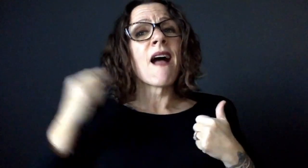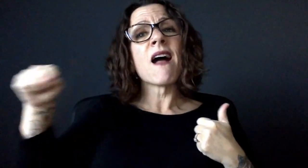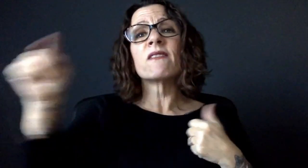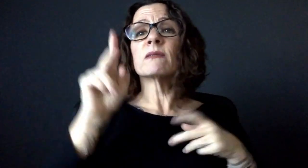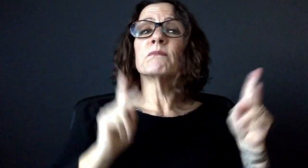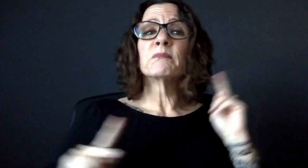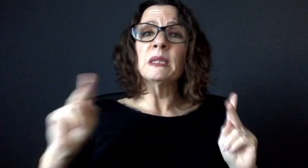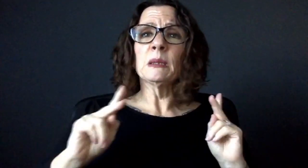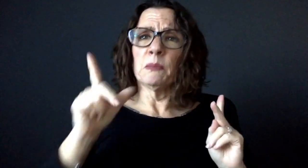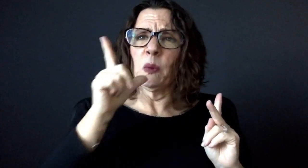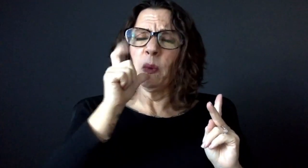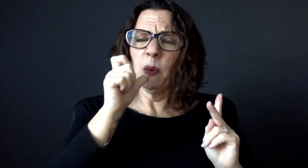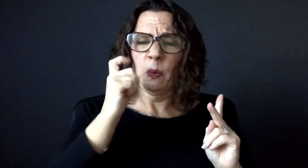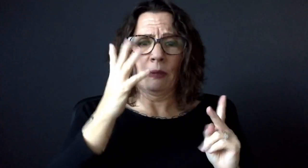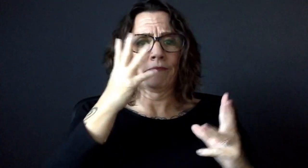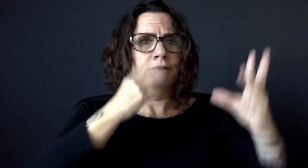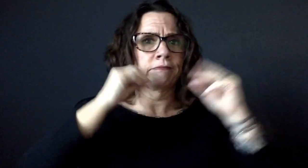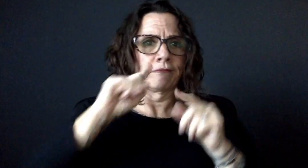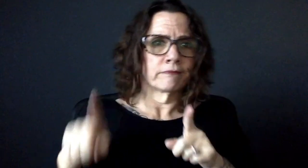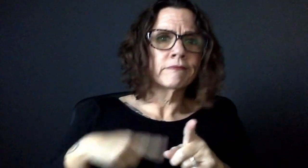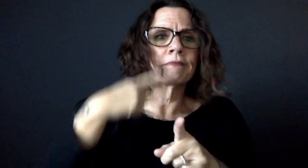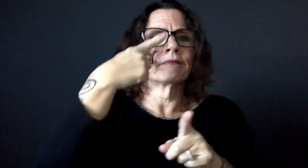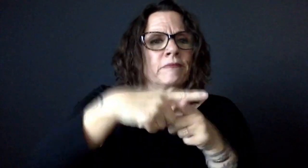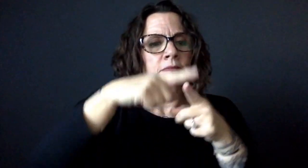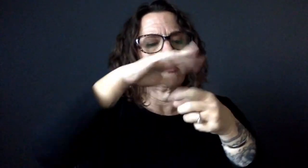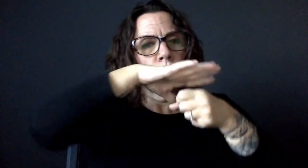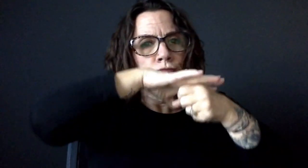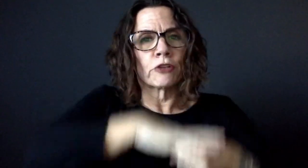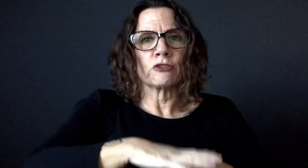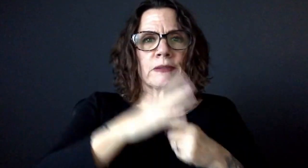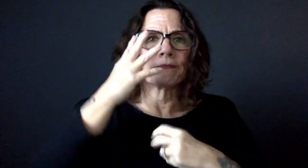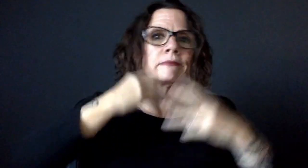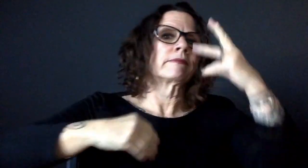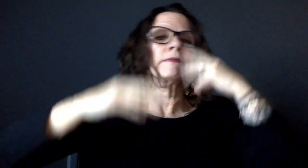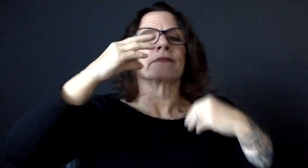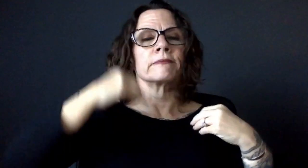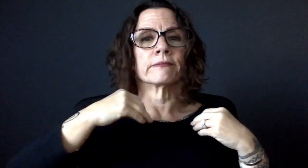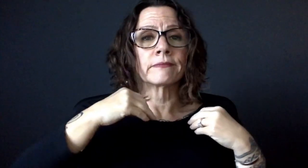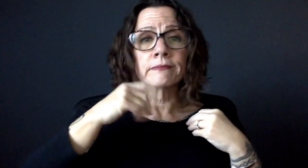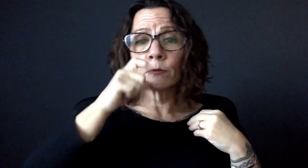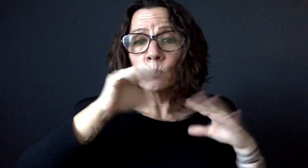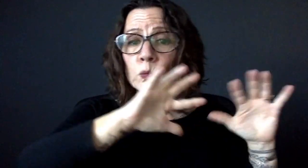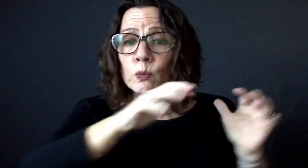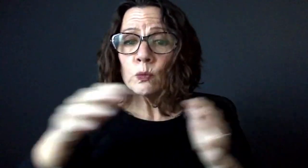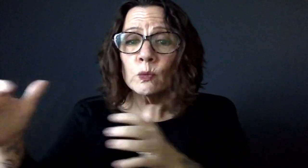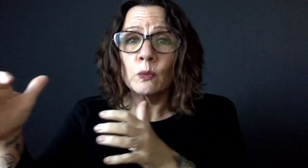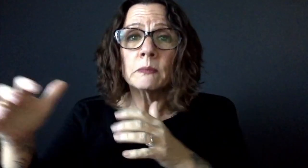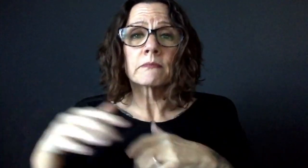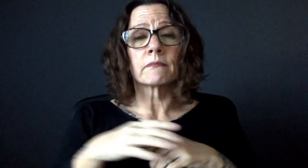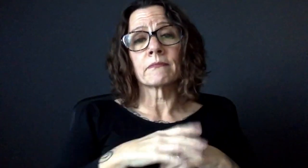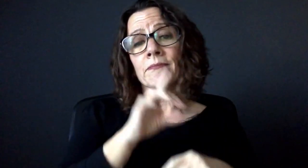the lives of peoples who lived at intersecting junctures of oppression –